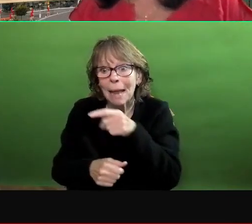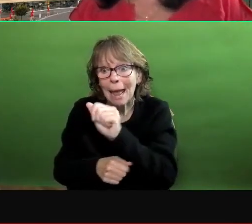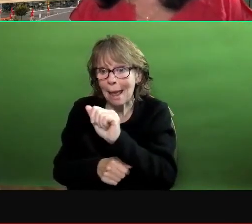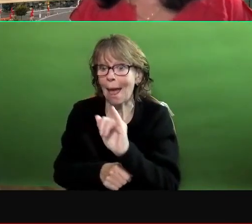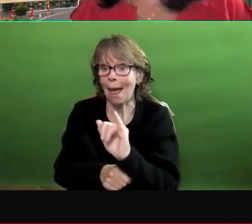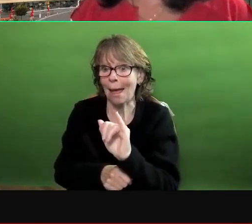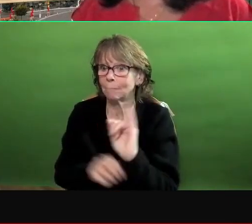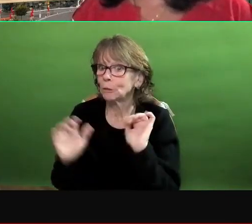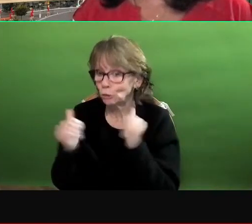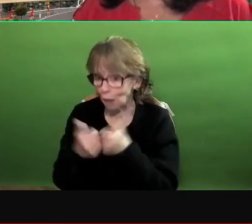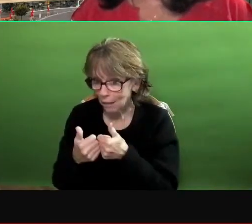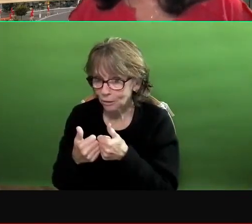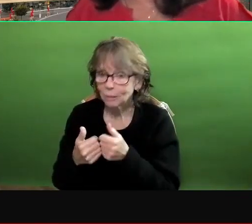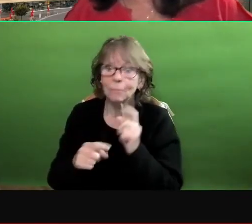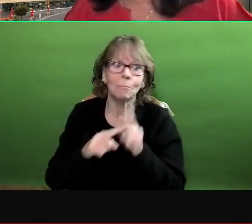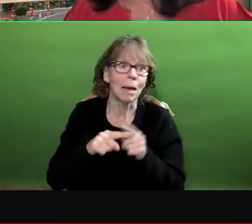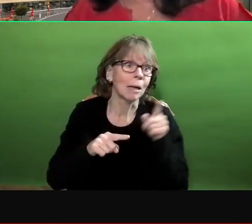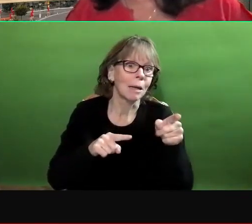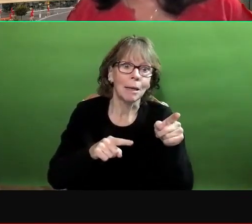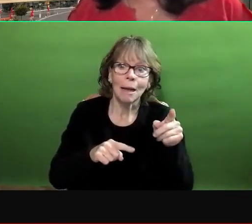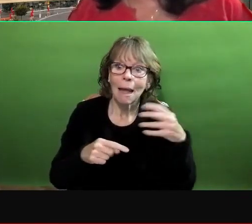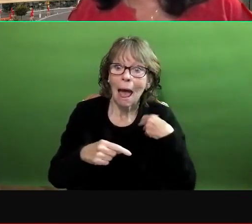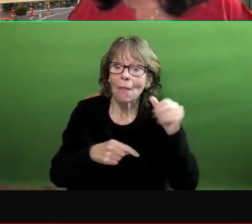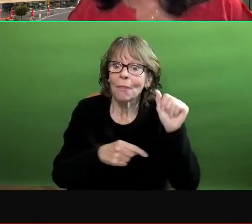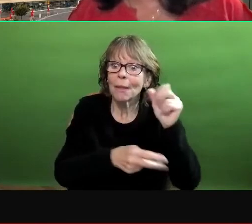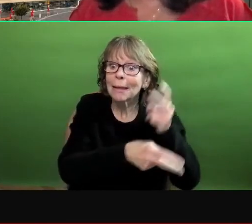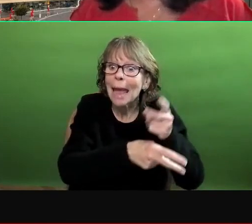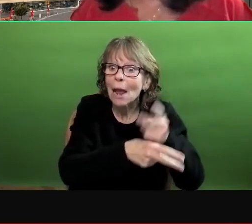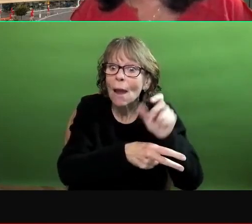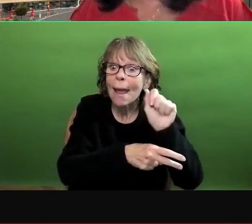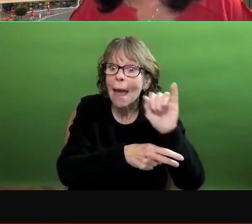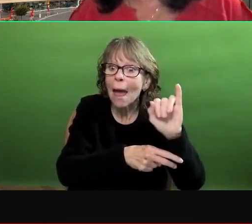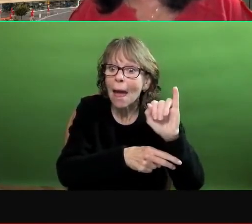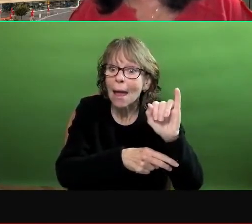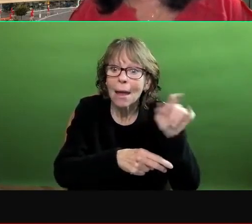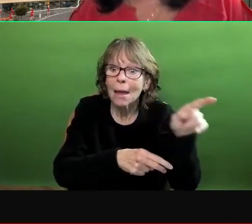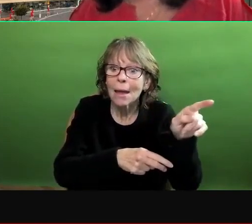Sonoo alluded to this, that our world and our communities are very diverse,